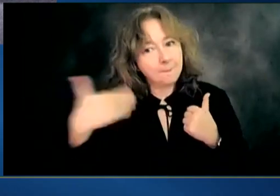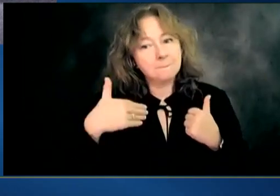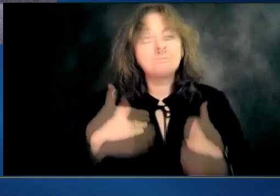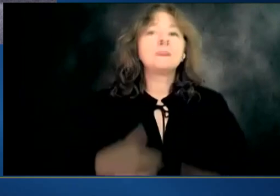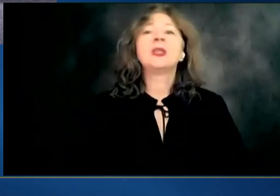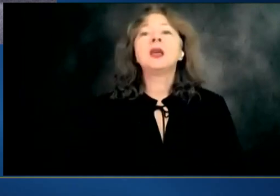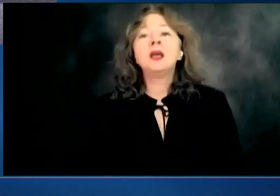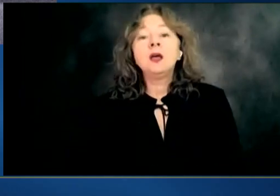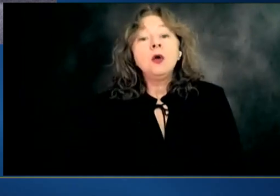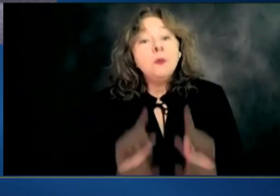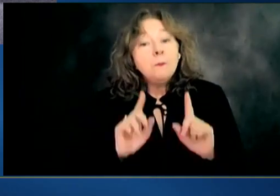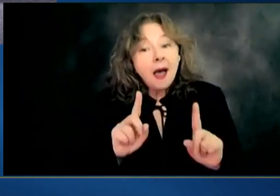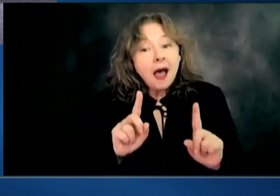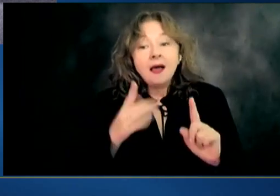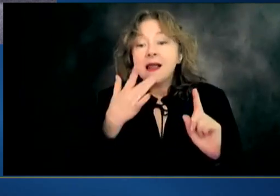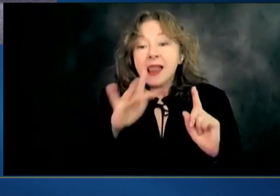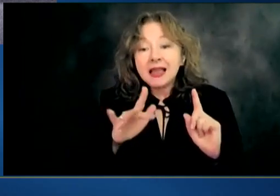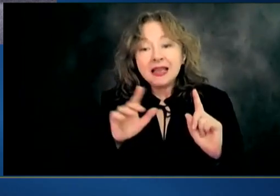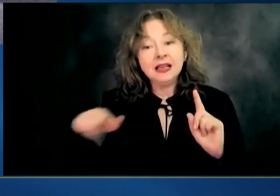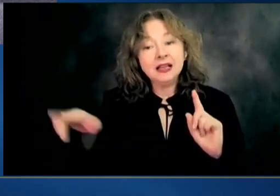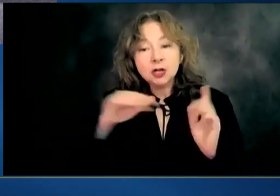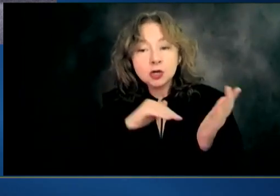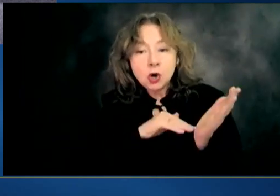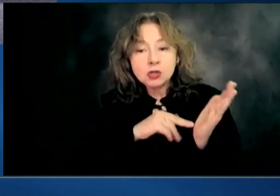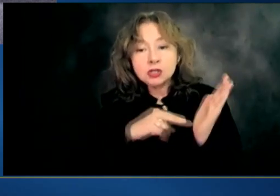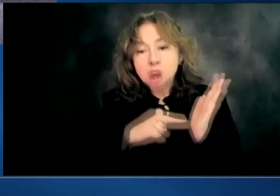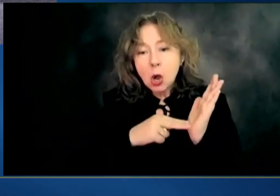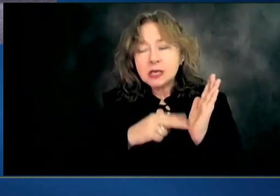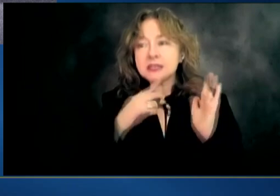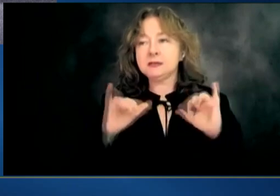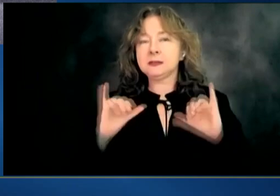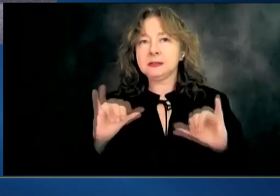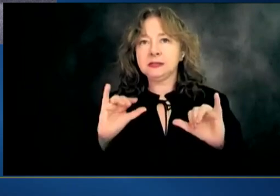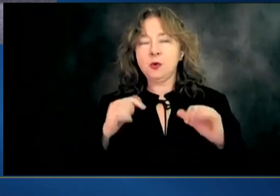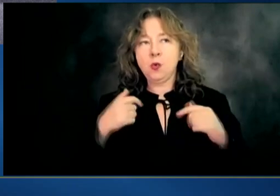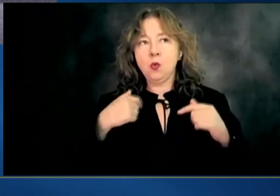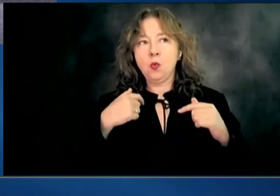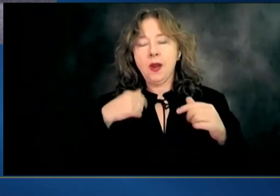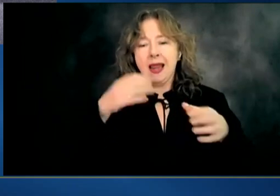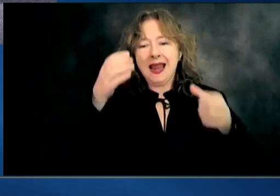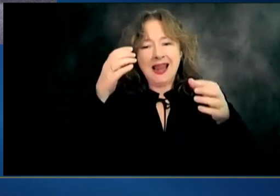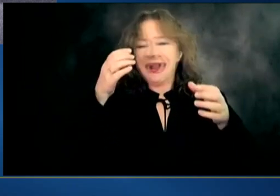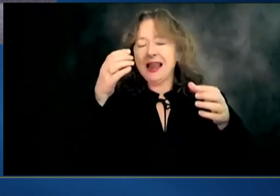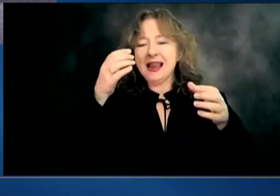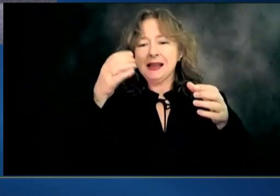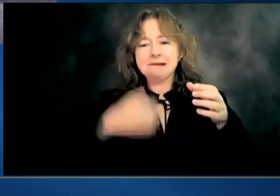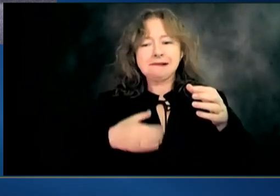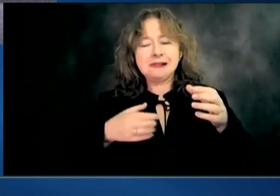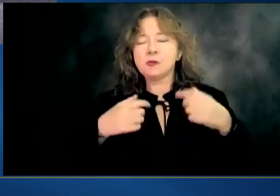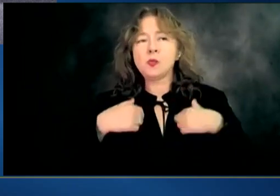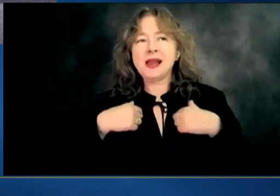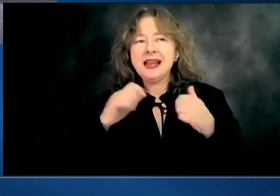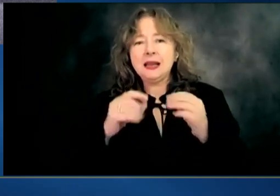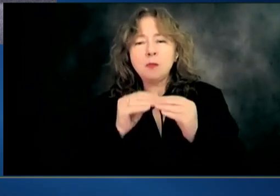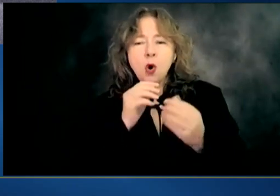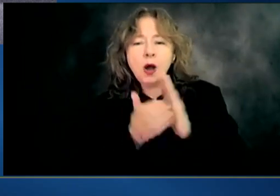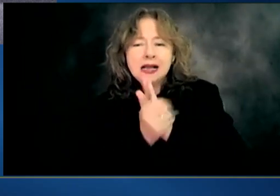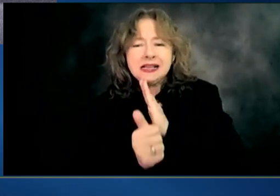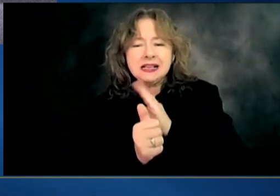the foresight to recognize their limitations, and they contacted a hematologist sickle cell expert